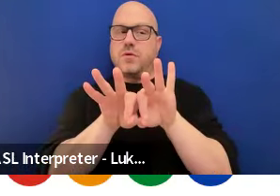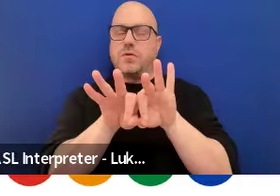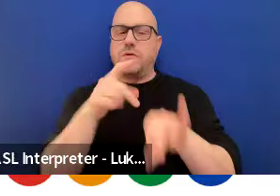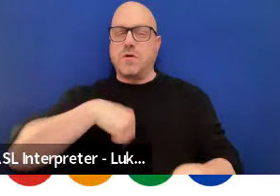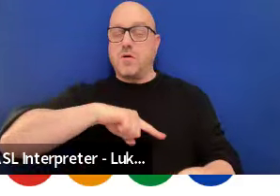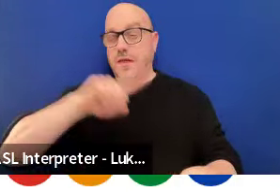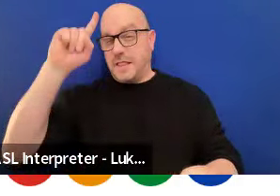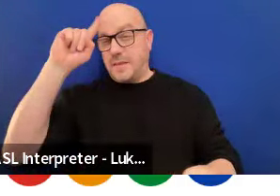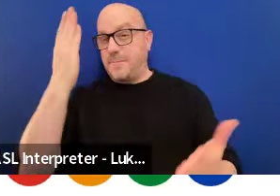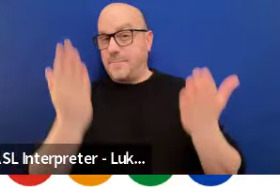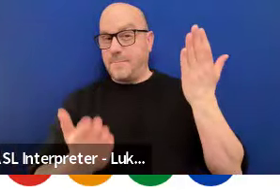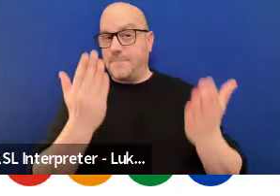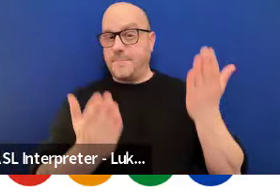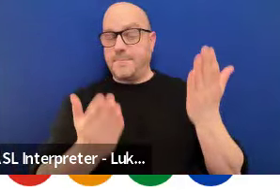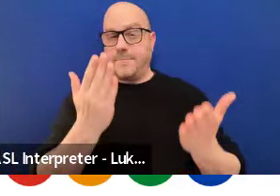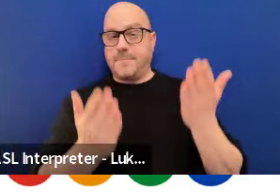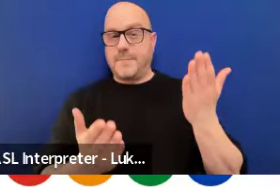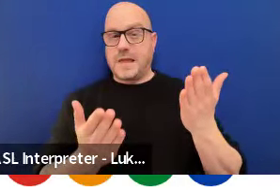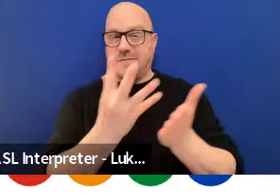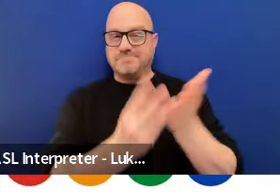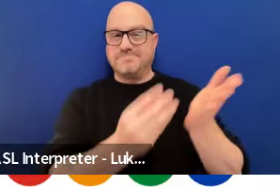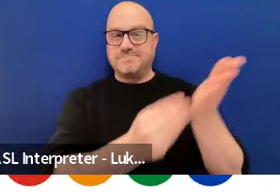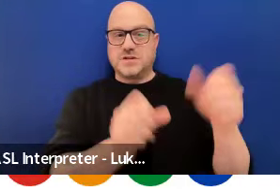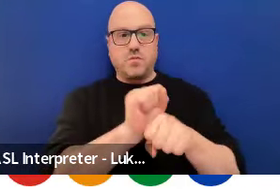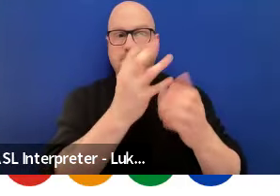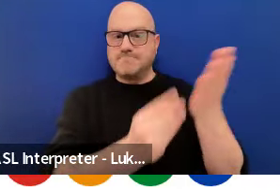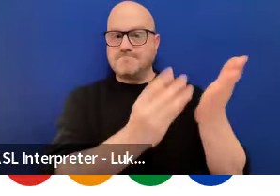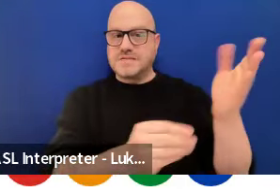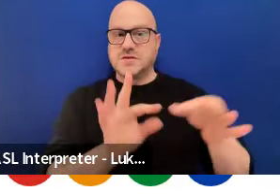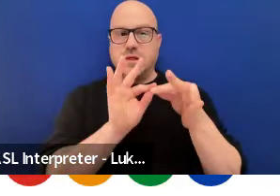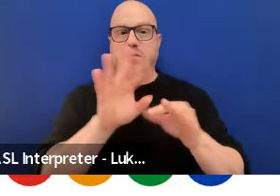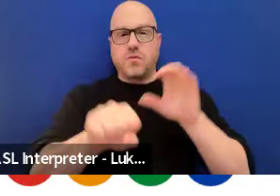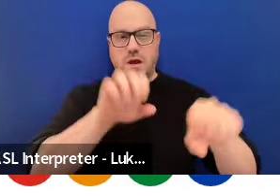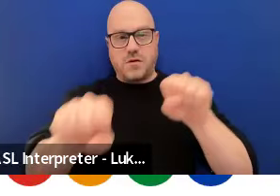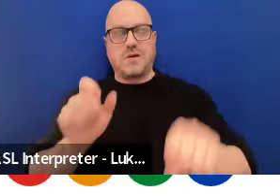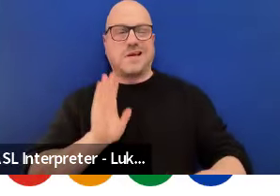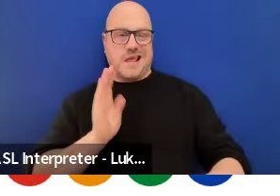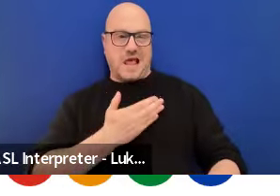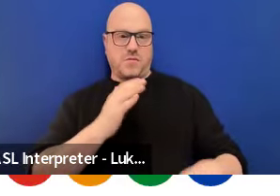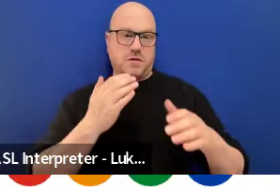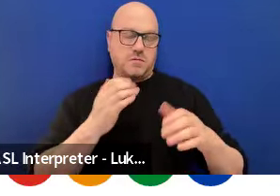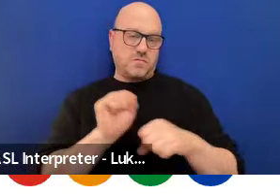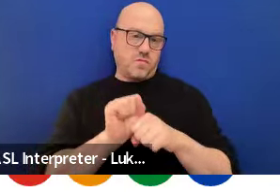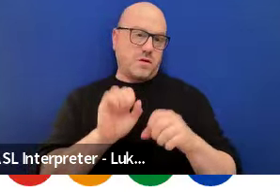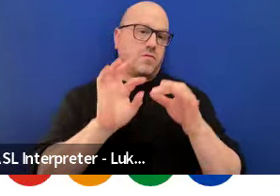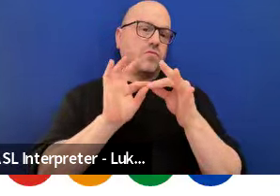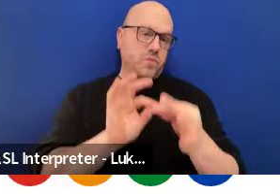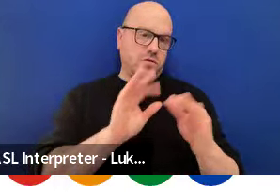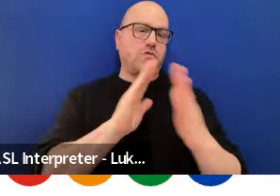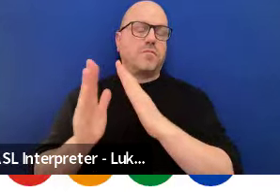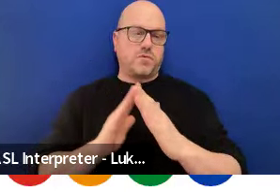CONNECTED WITH. AND JUST AS IMPORTANTLY, WHERE WE THINK THERE MIGHT BE GAPS IN OUR OUTREACH AND ENGAGEMENT